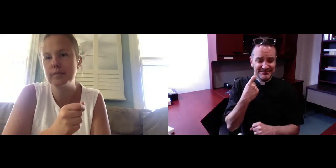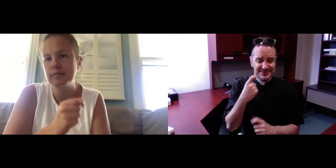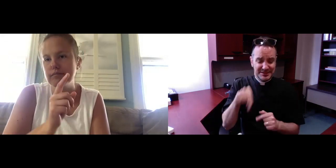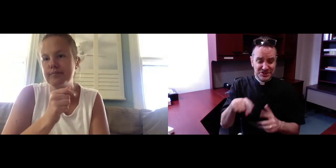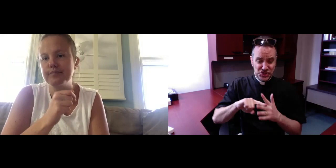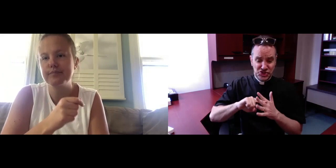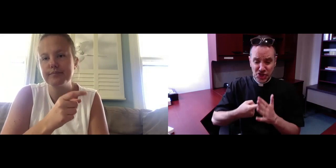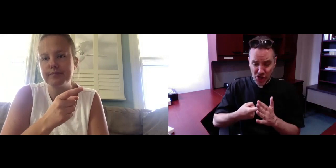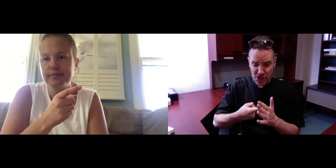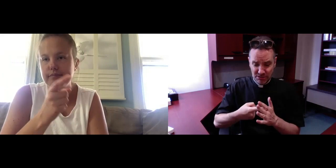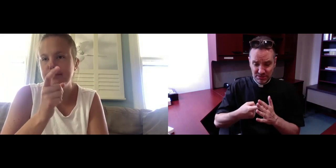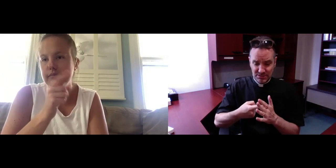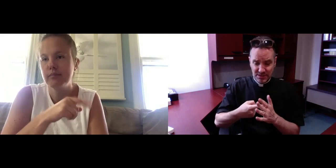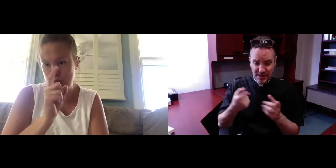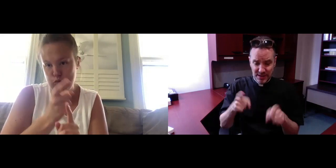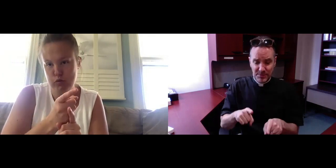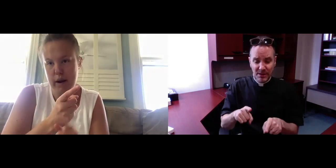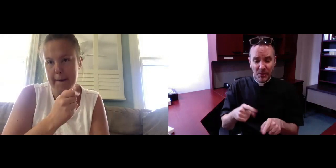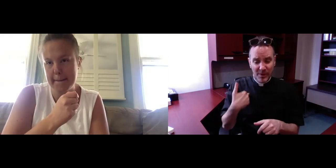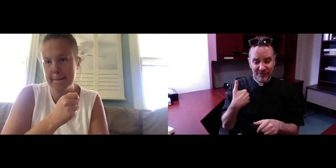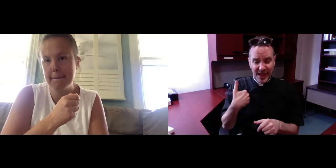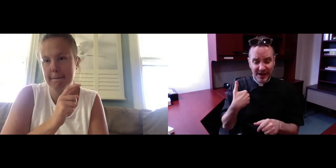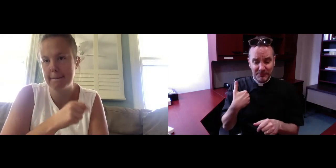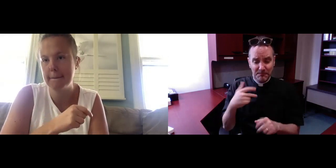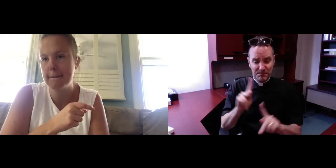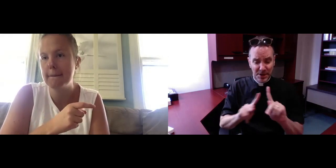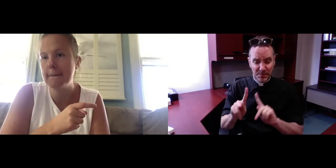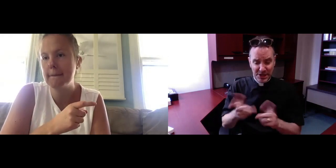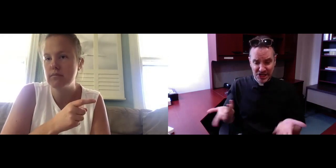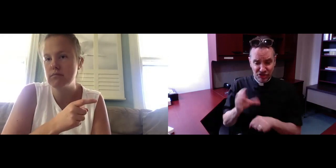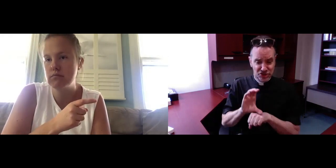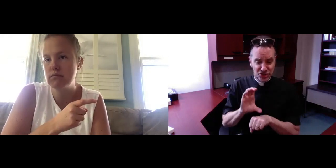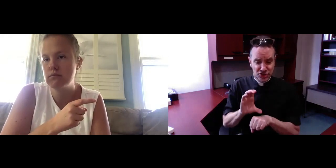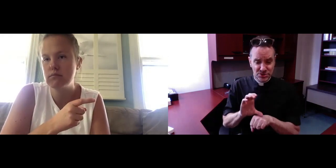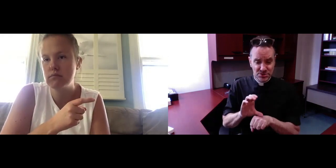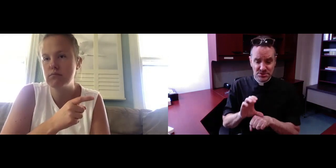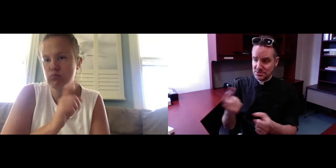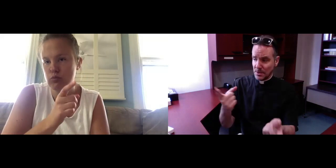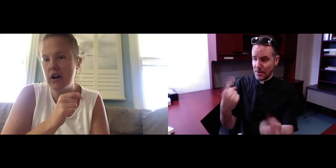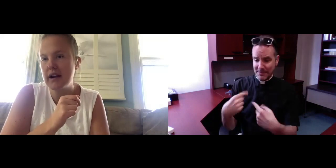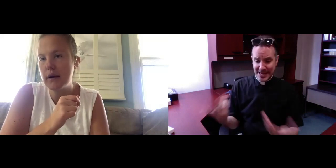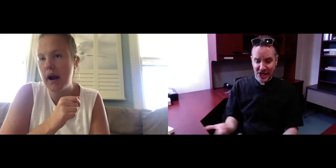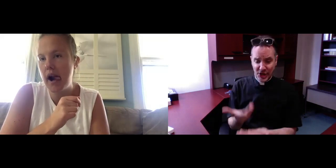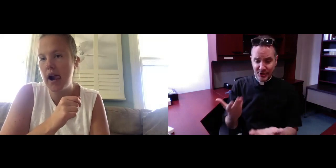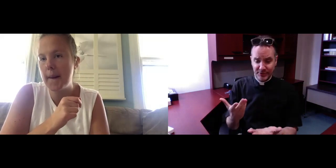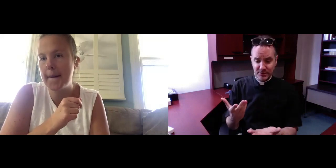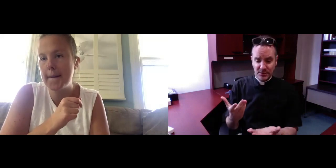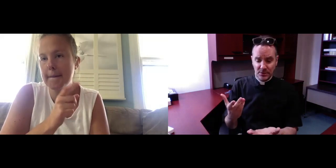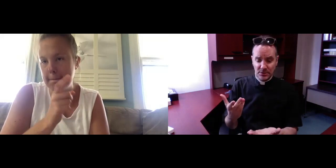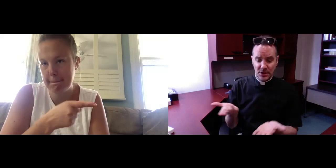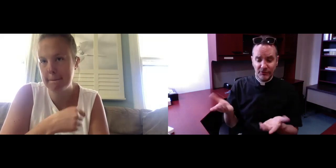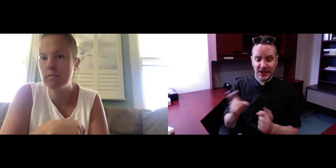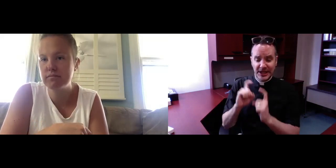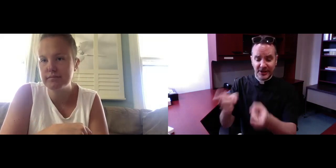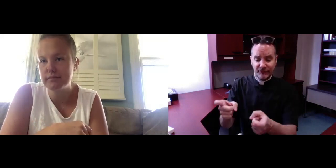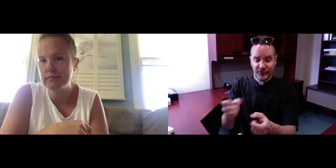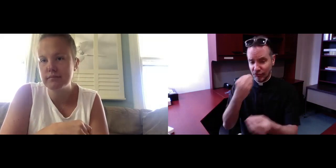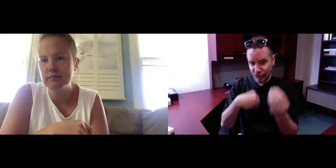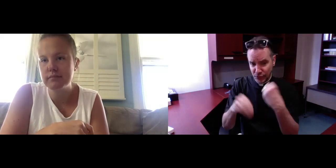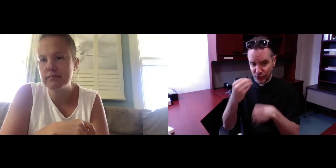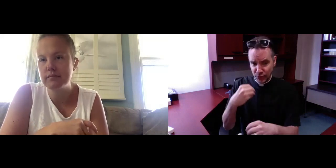like to help other people. (Fr. Shawn): Right. Since the beginning